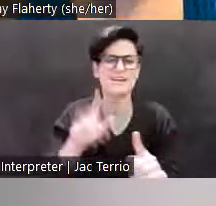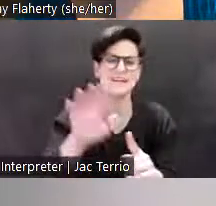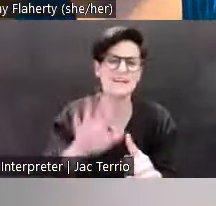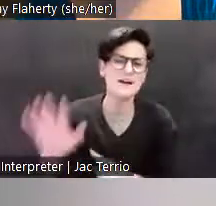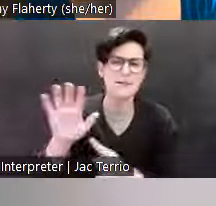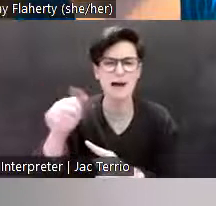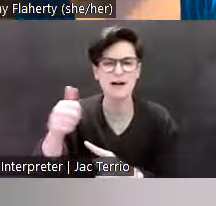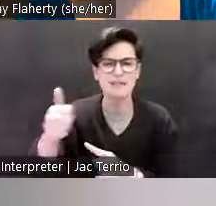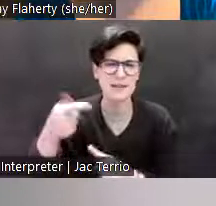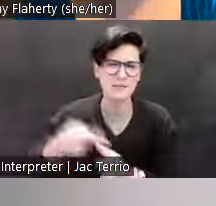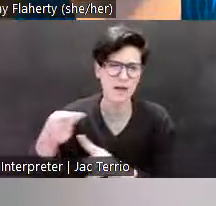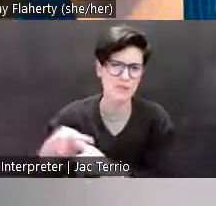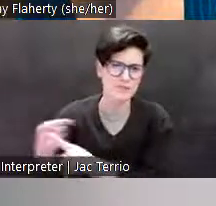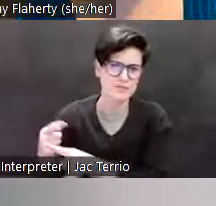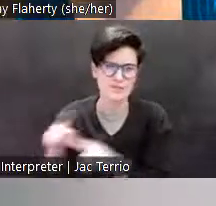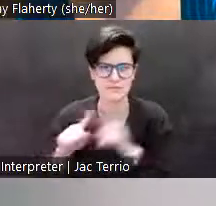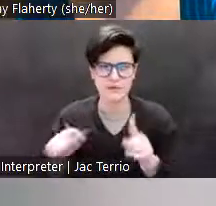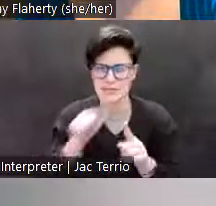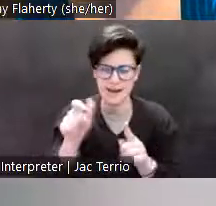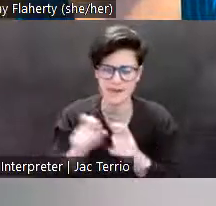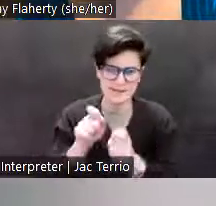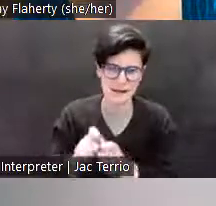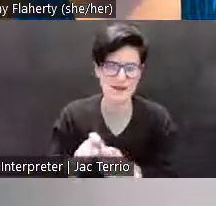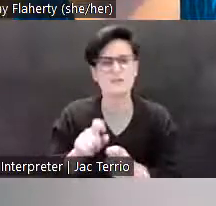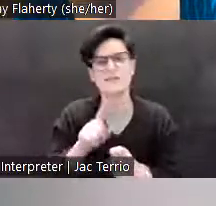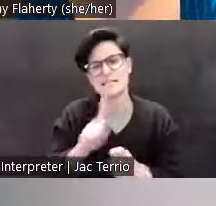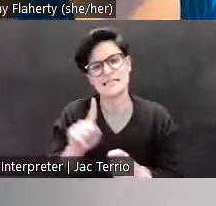with 30 31 days. 15:34:15 But it's 300 days, which is longer